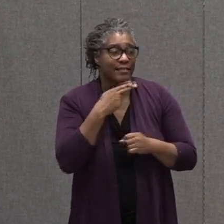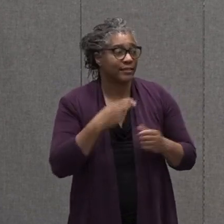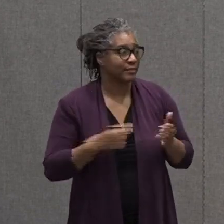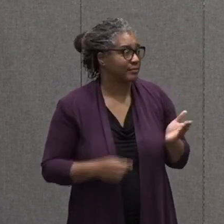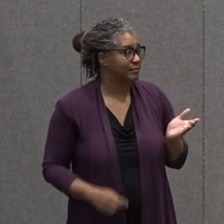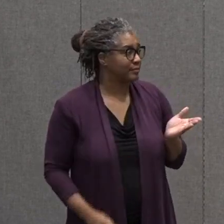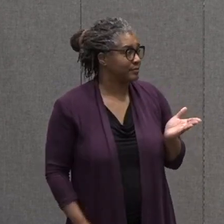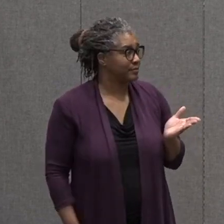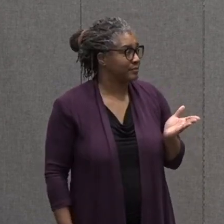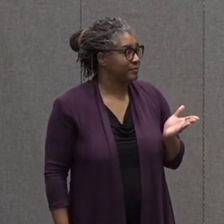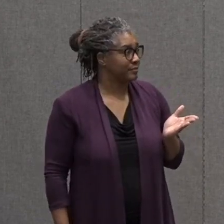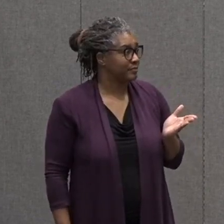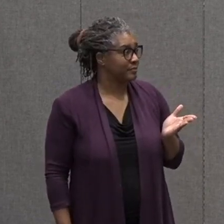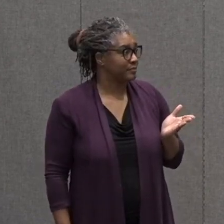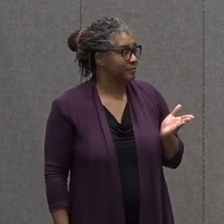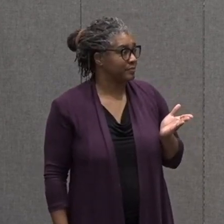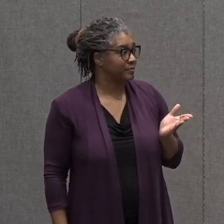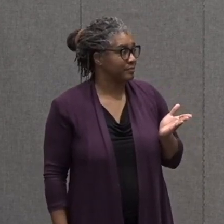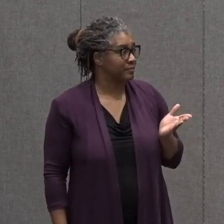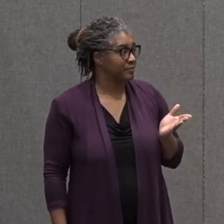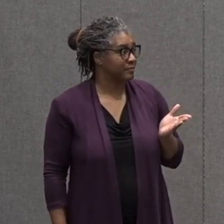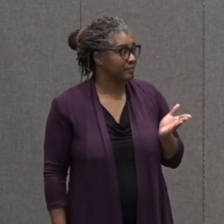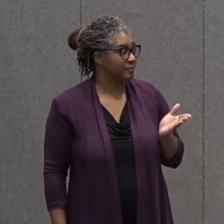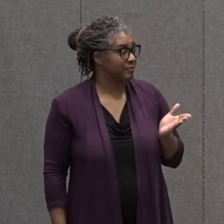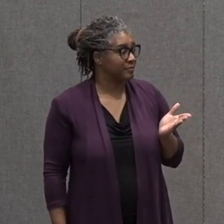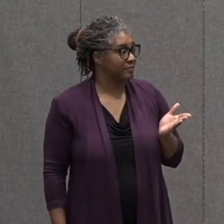I'm going to take my honey, and I'm going to put it into the teaspoon.